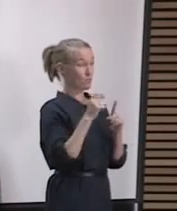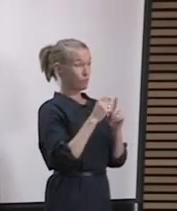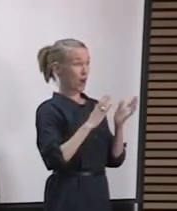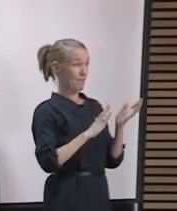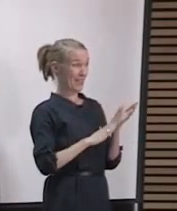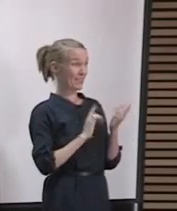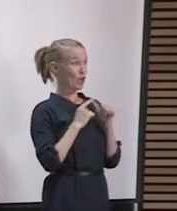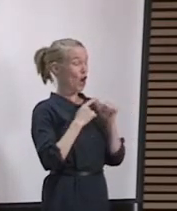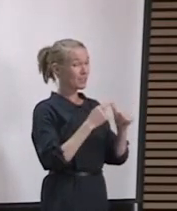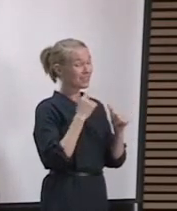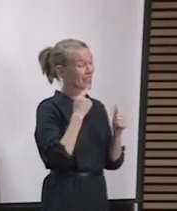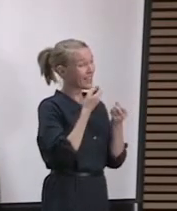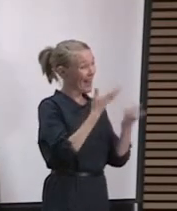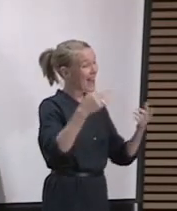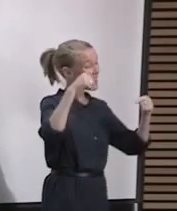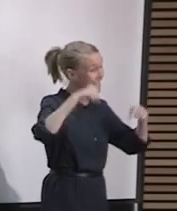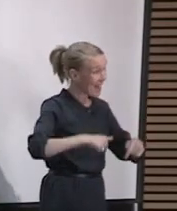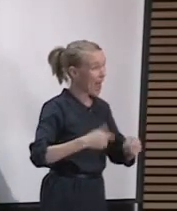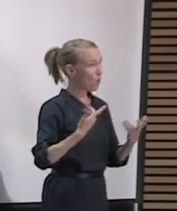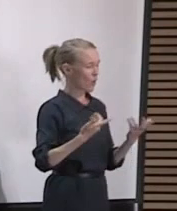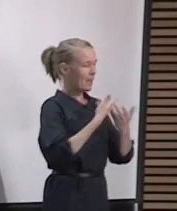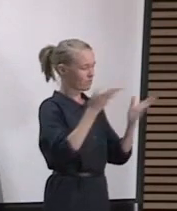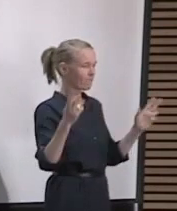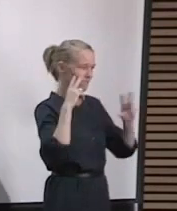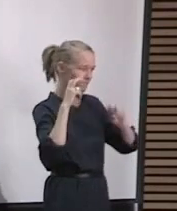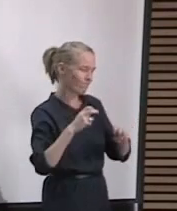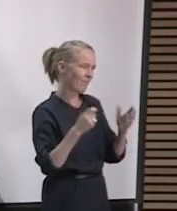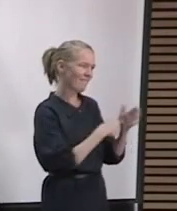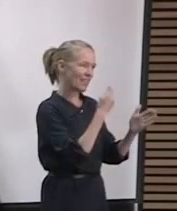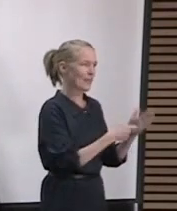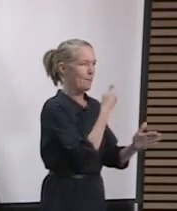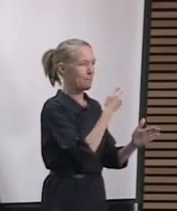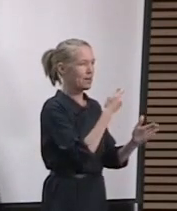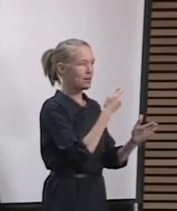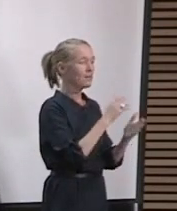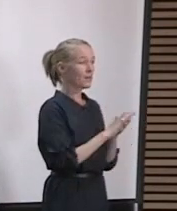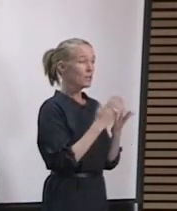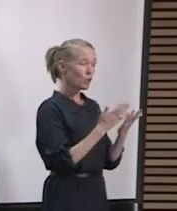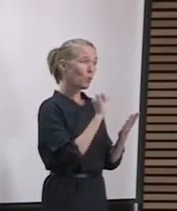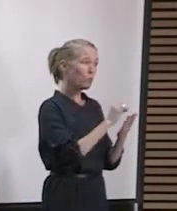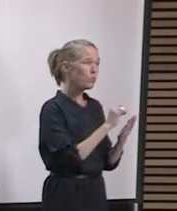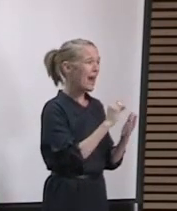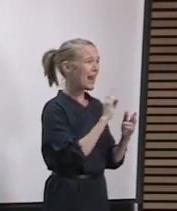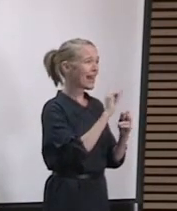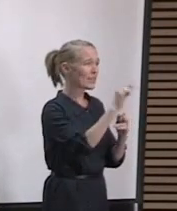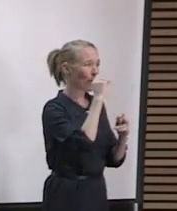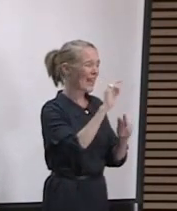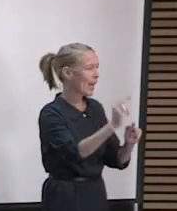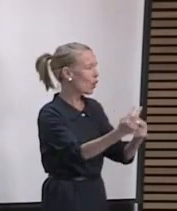As we already said, we are here and now making sure that those constant improvements and